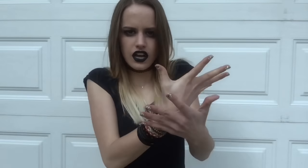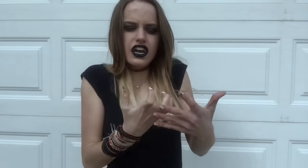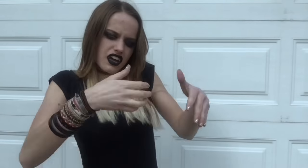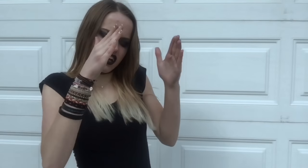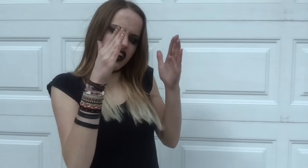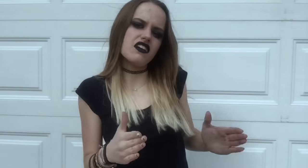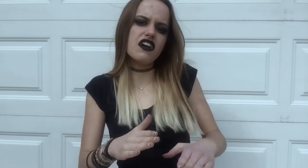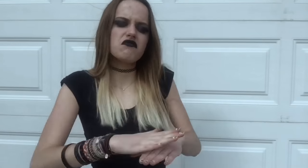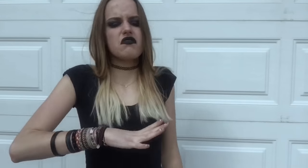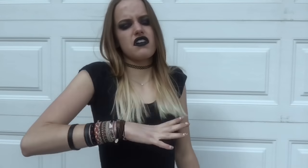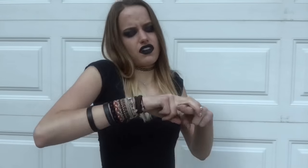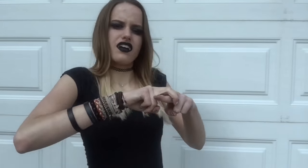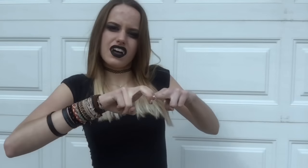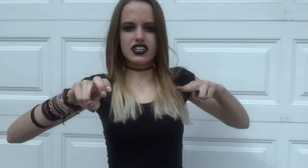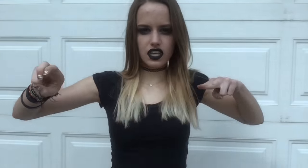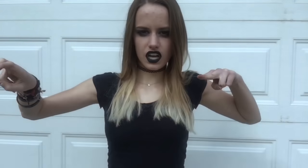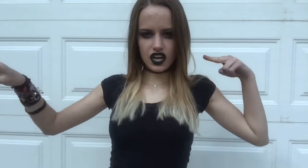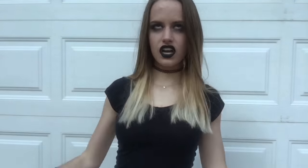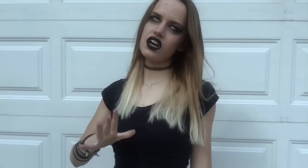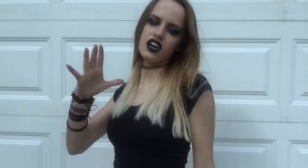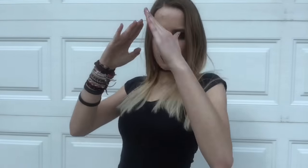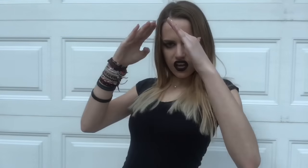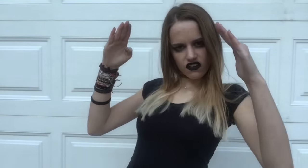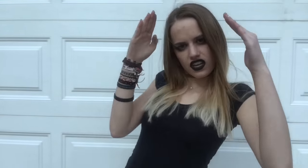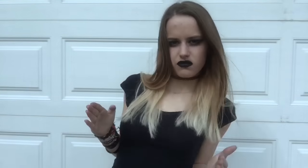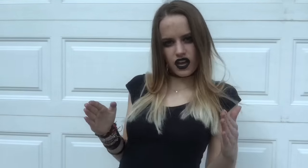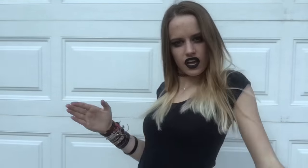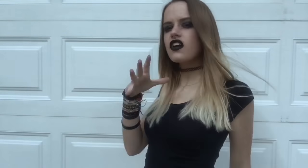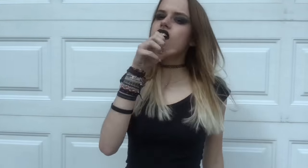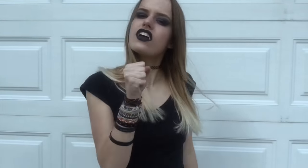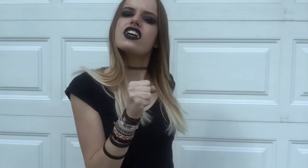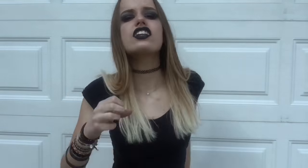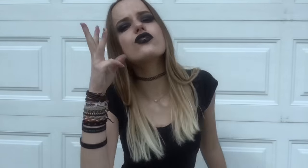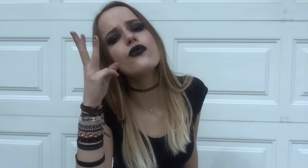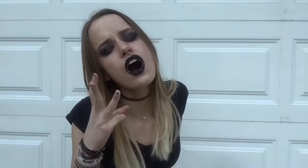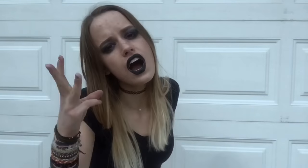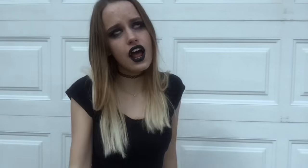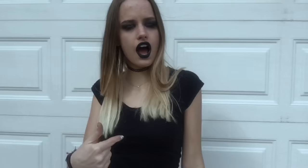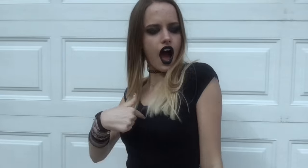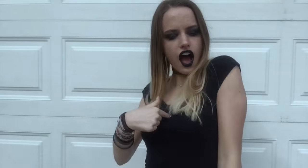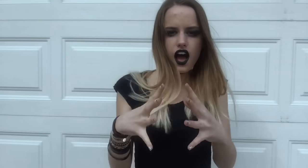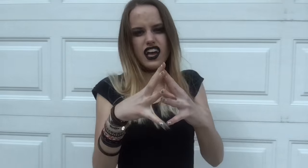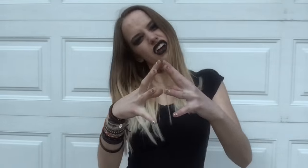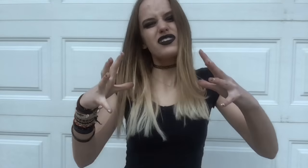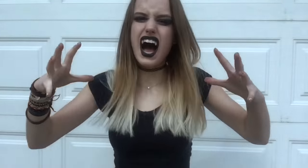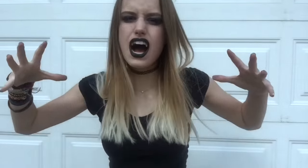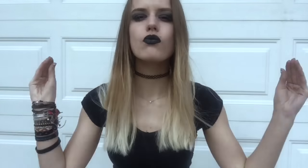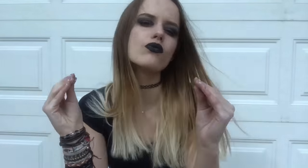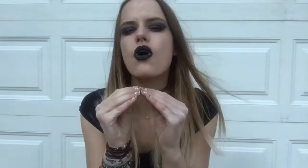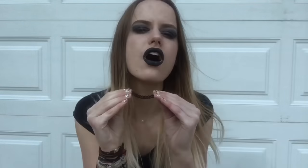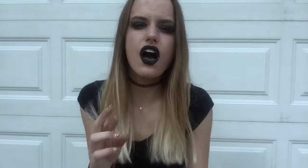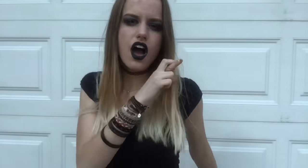Sycophants on velvet sofas Lavish mansions, vintage wine I am so so much more than royal